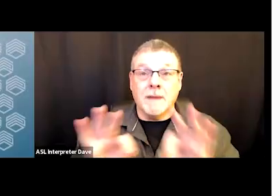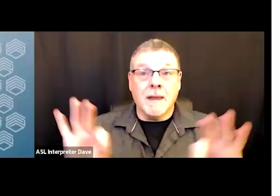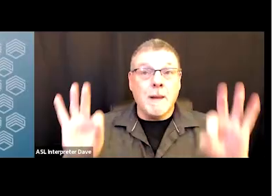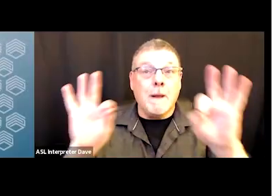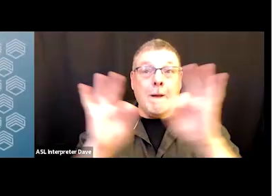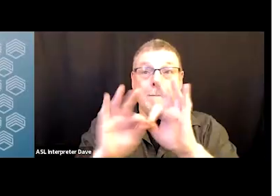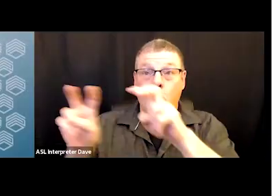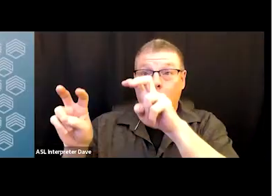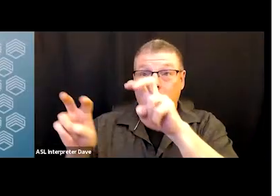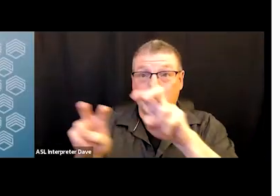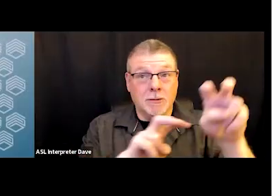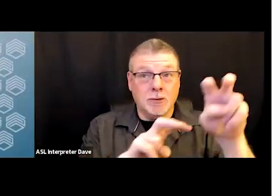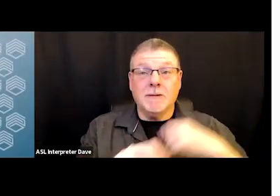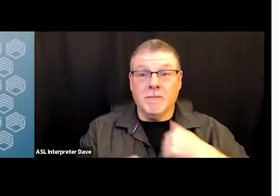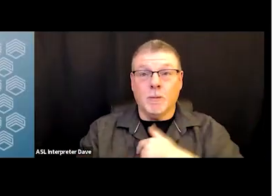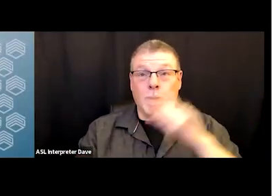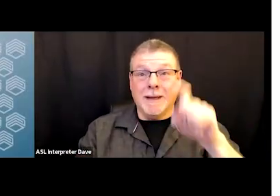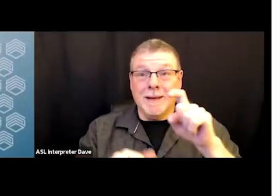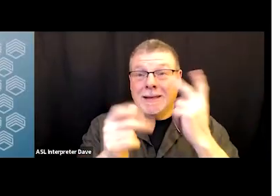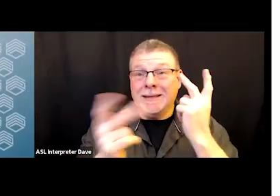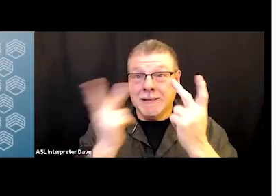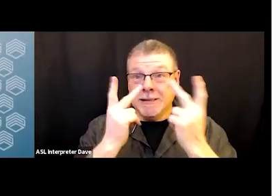that we need to make when we see these behaviors